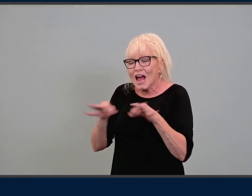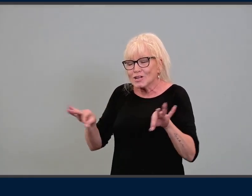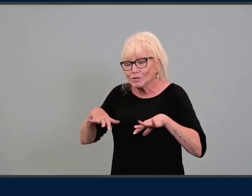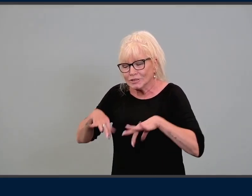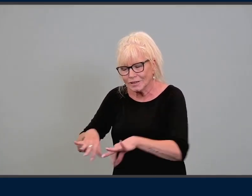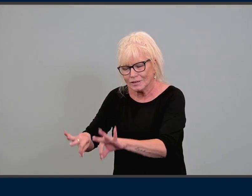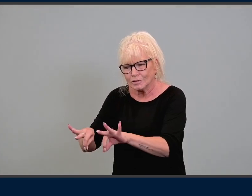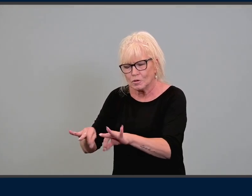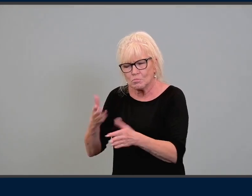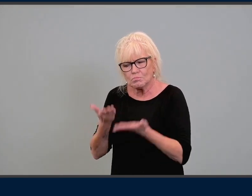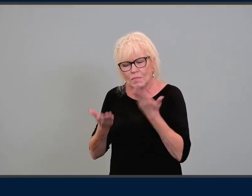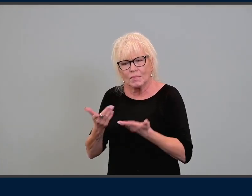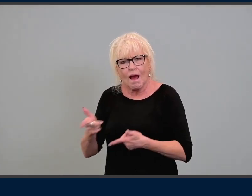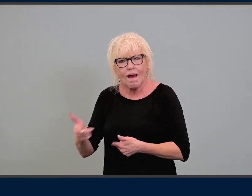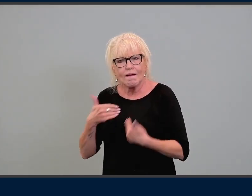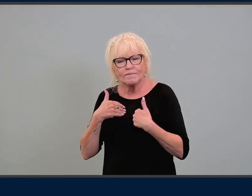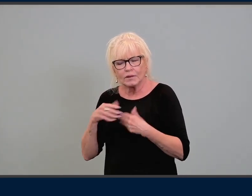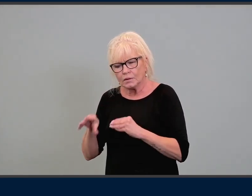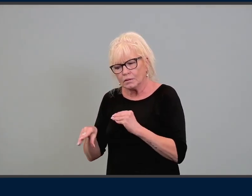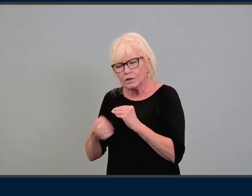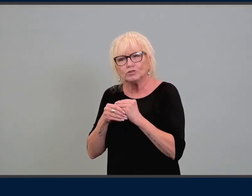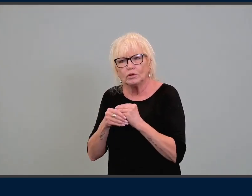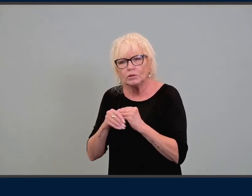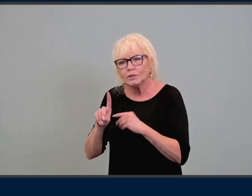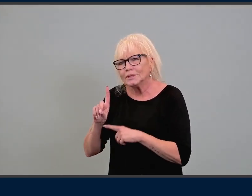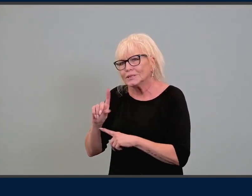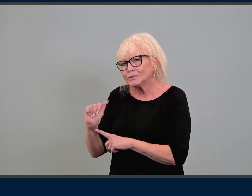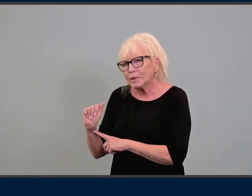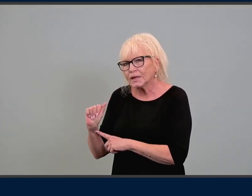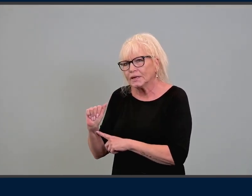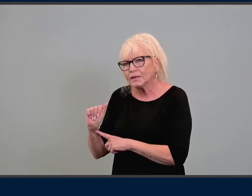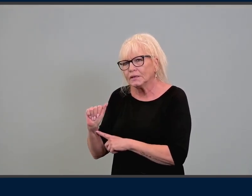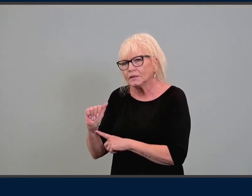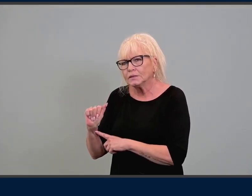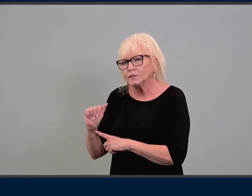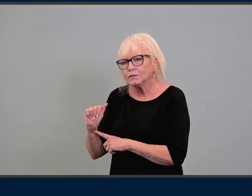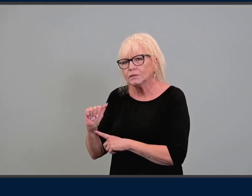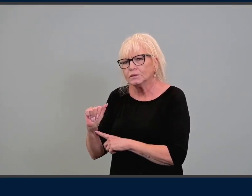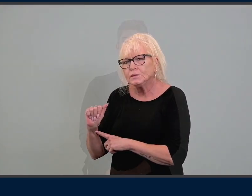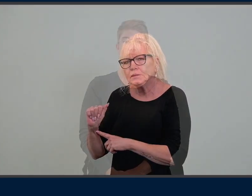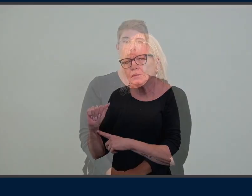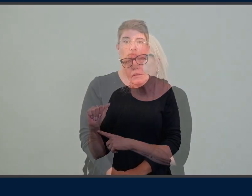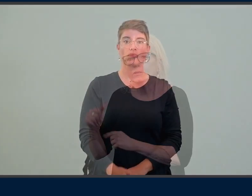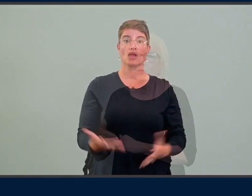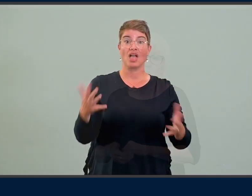To help recognize a child's language acquisition might also identify additional disabilities.